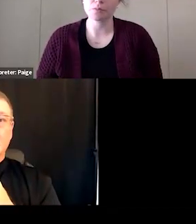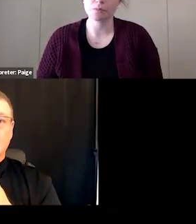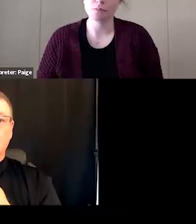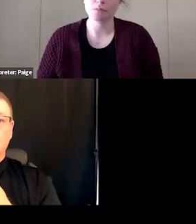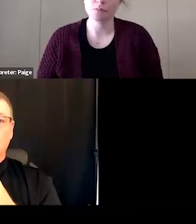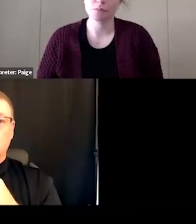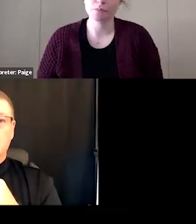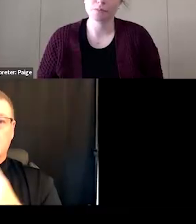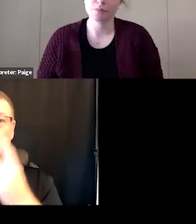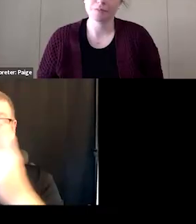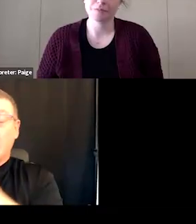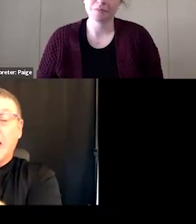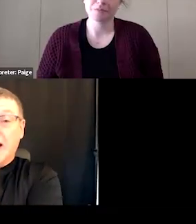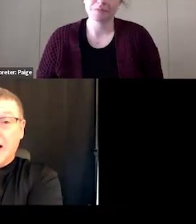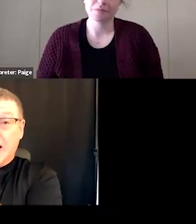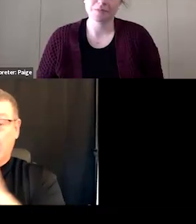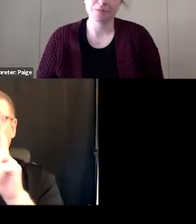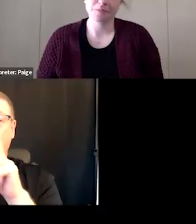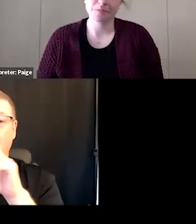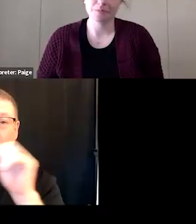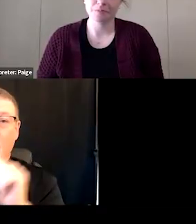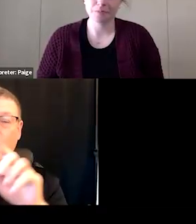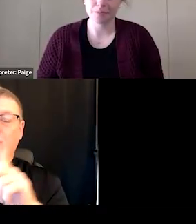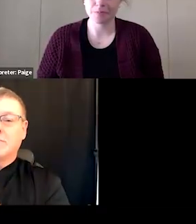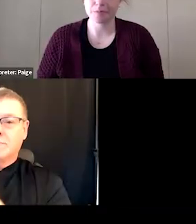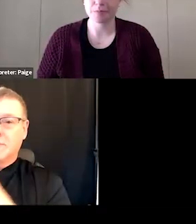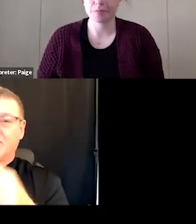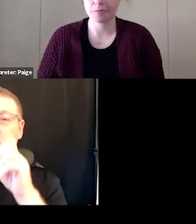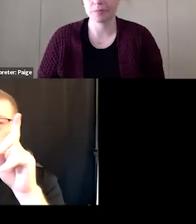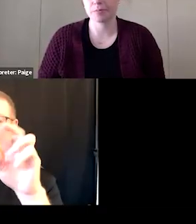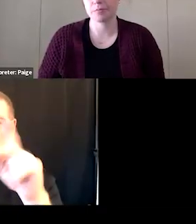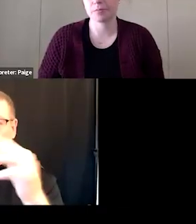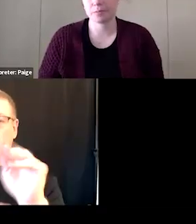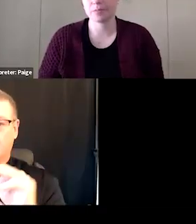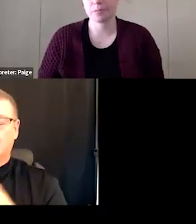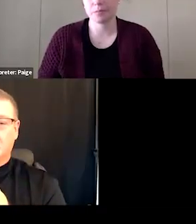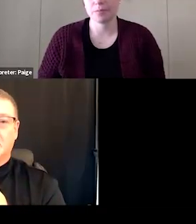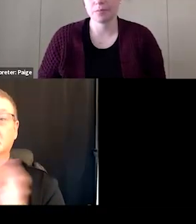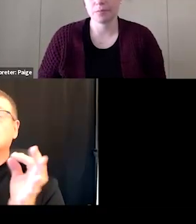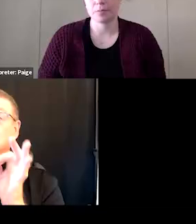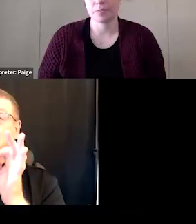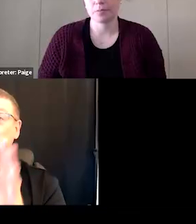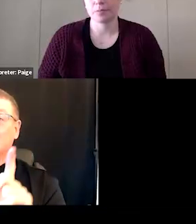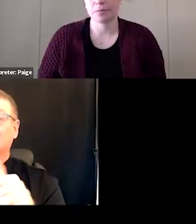it's one of our clinicians who's partnered with a Durham police officer. And our officers are a special pool of officers